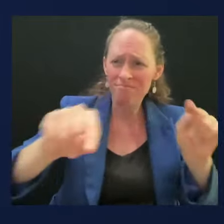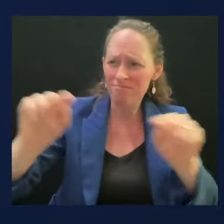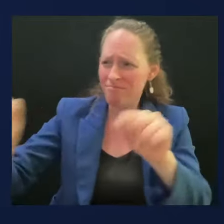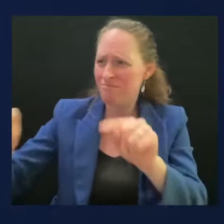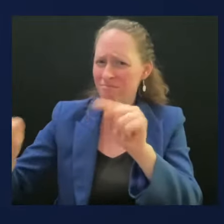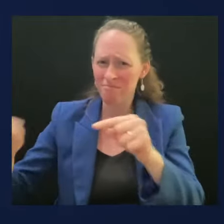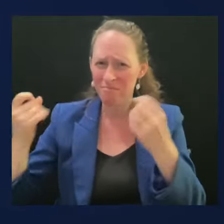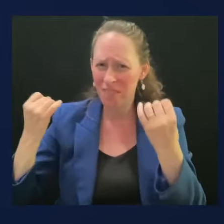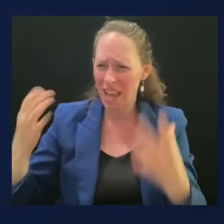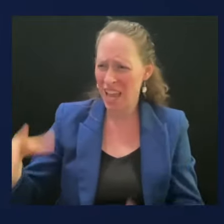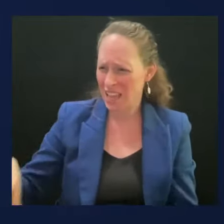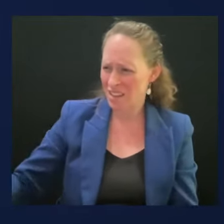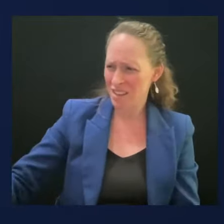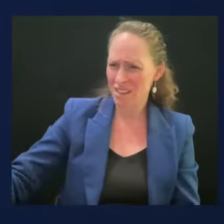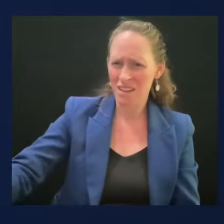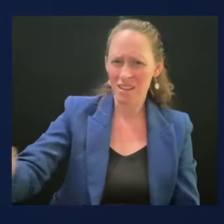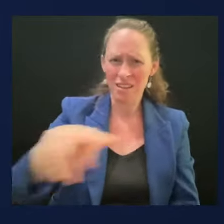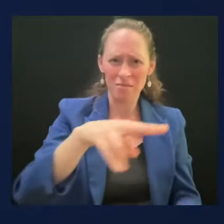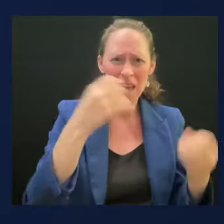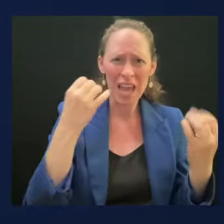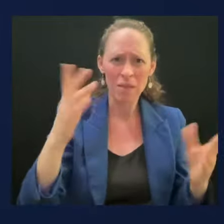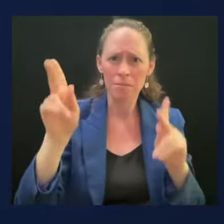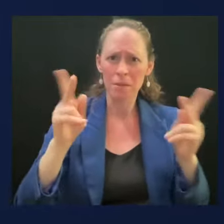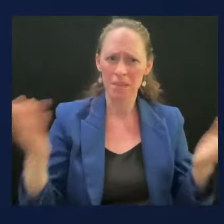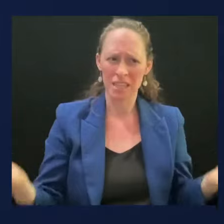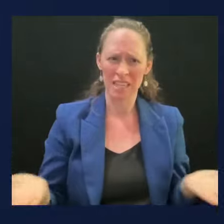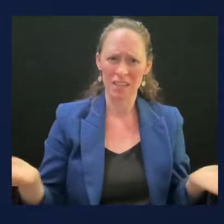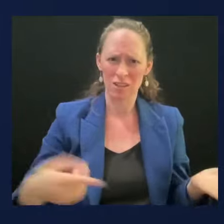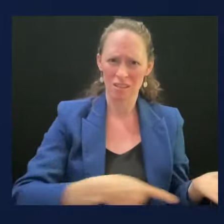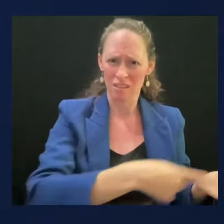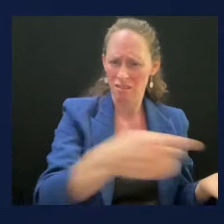What high motive led them to…welcome death?"